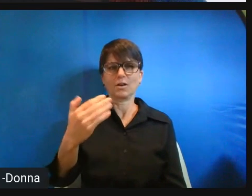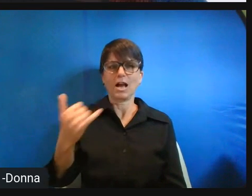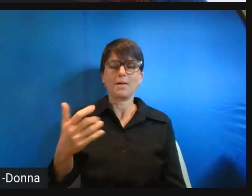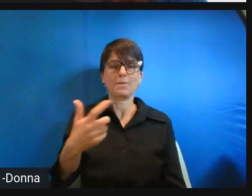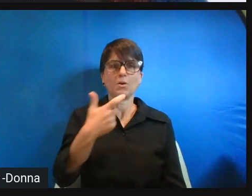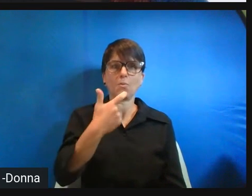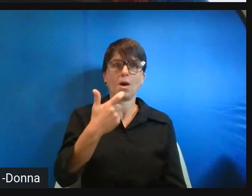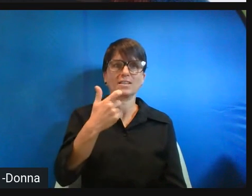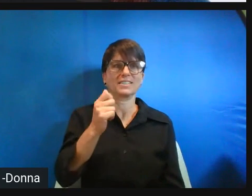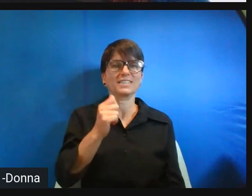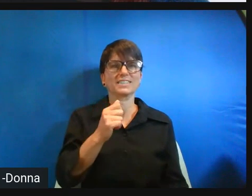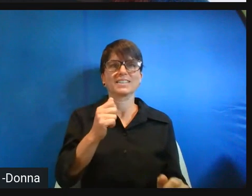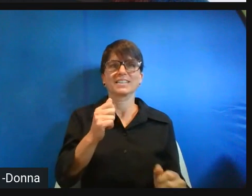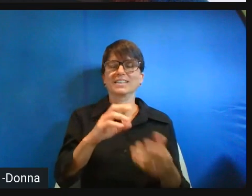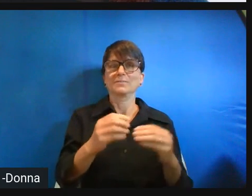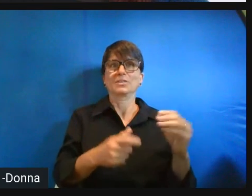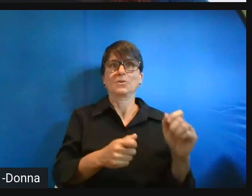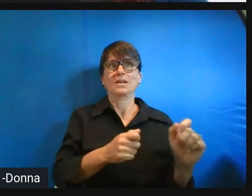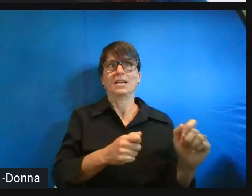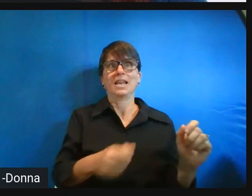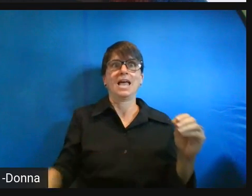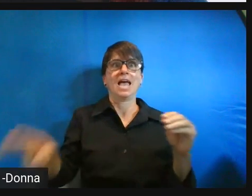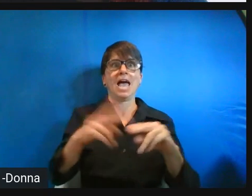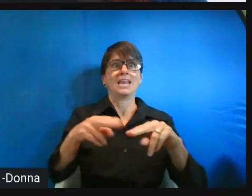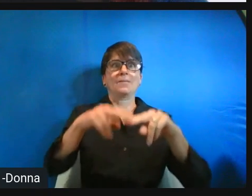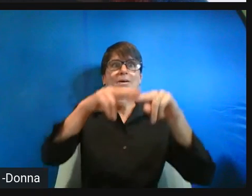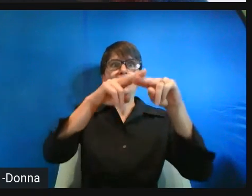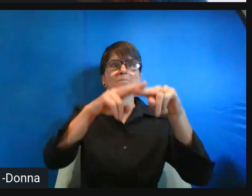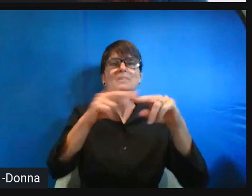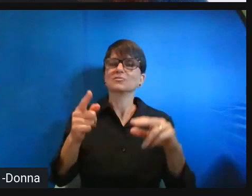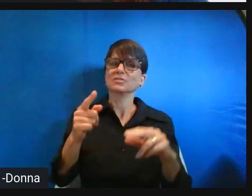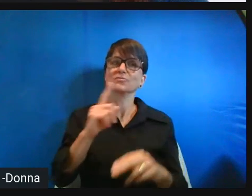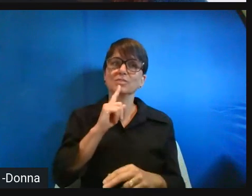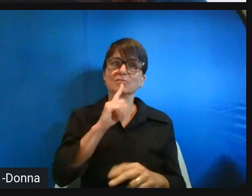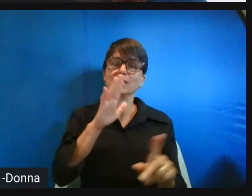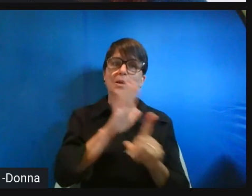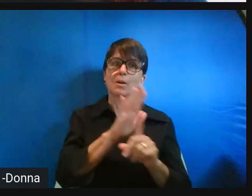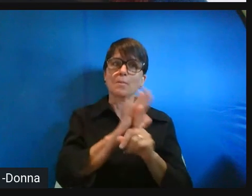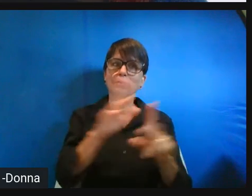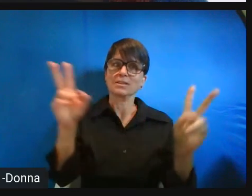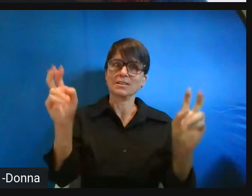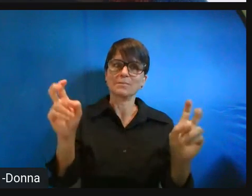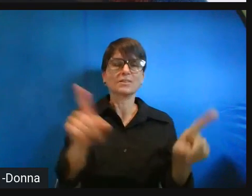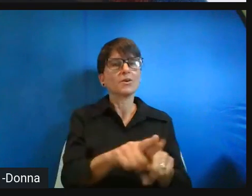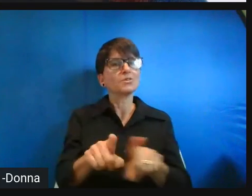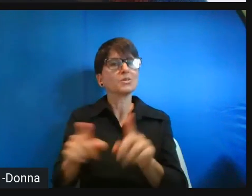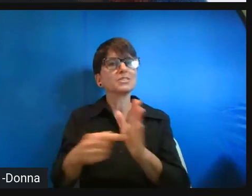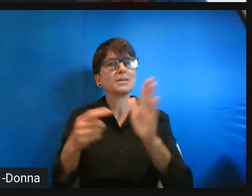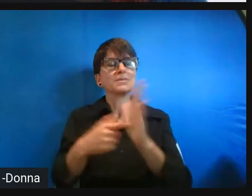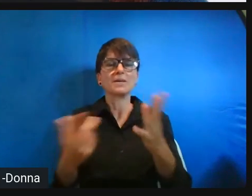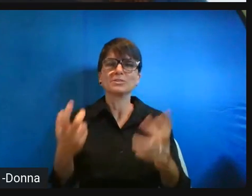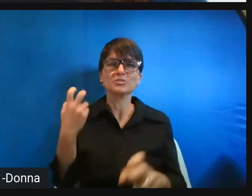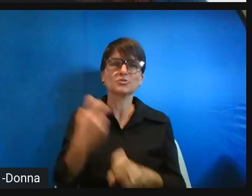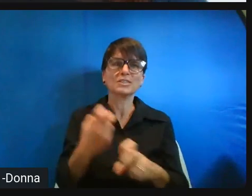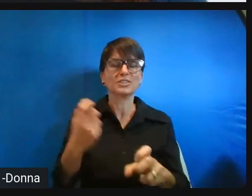[chuckles] A very popular topic, very important also sometimes tricky to get right. Yes, definitely.